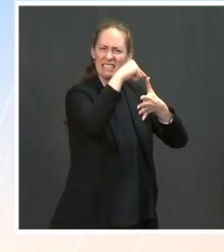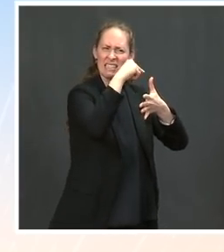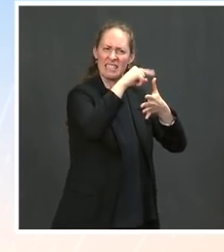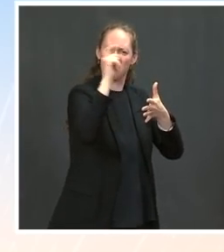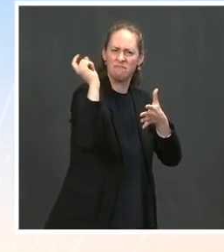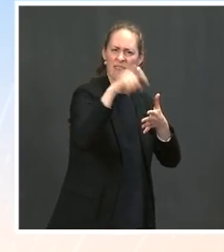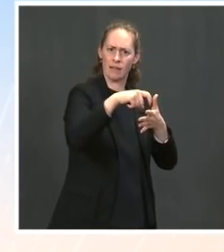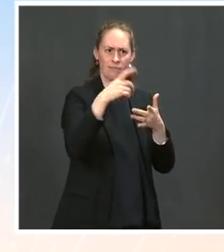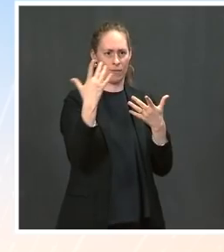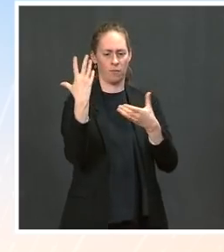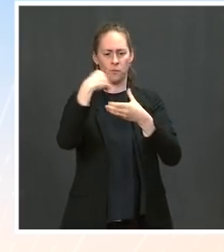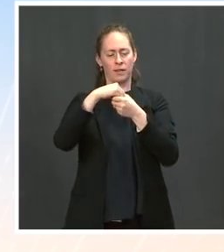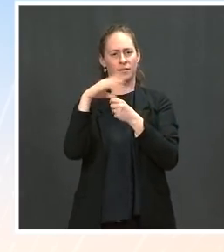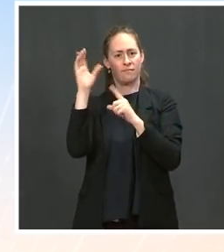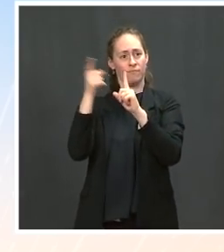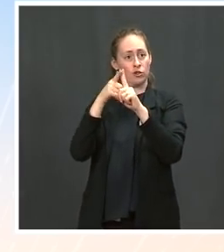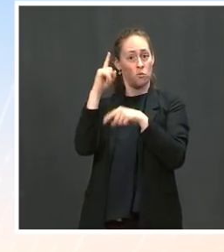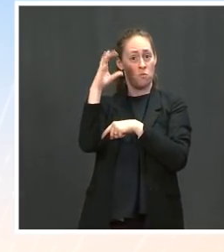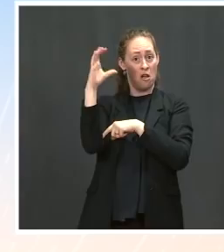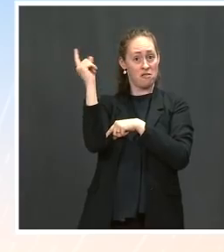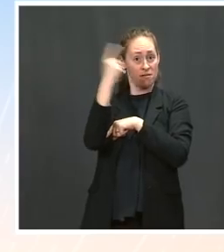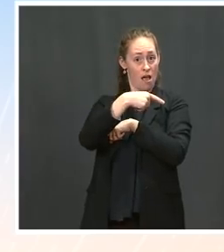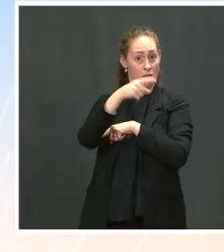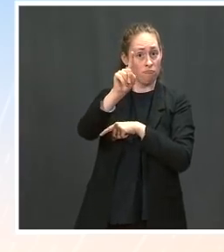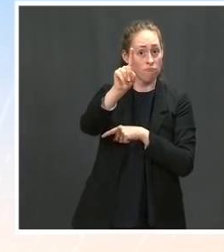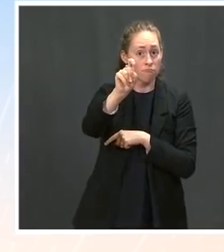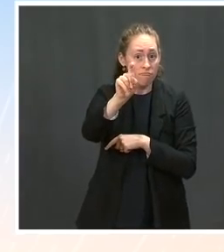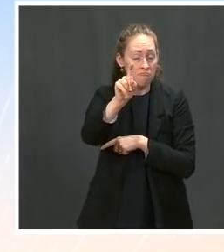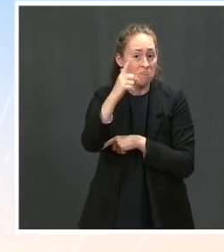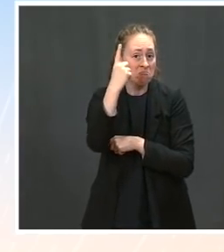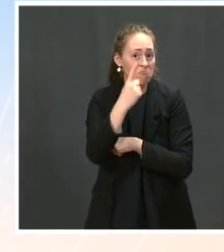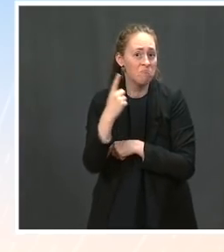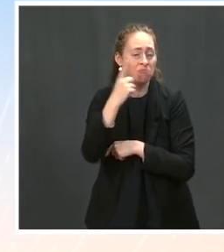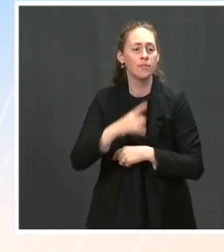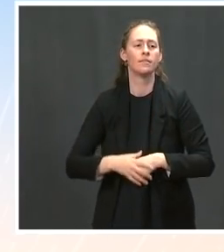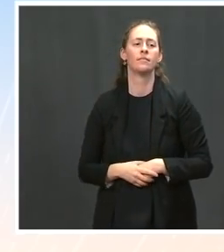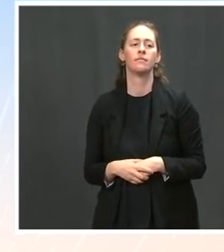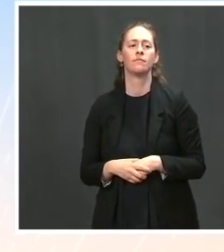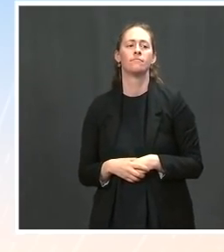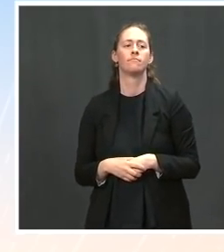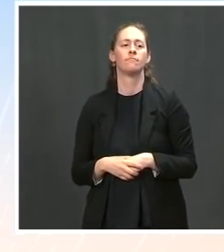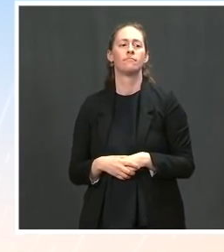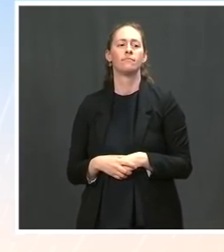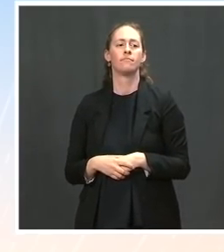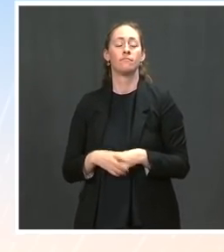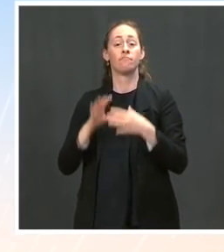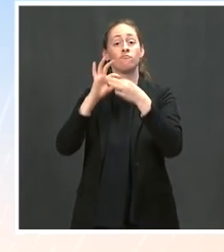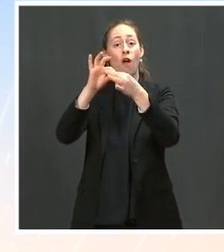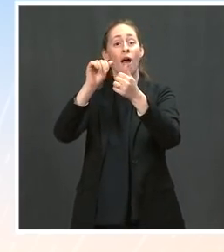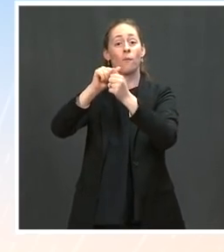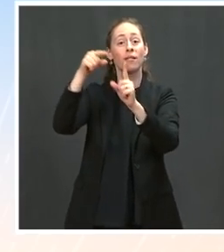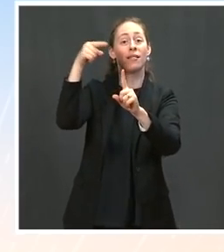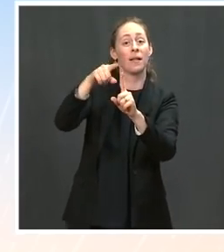Ms. Psaki: Well, first, I would say that addressing policing across the country, addressing what he feel -- racial injustice --